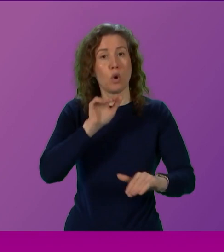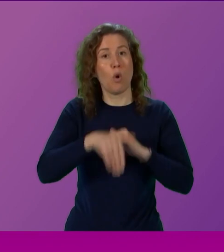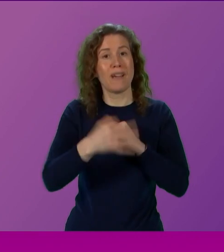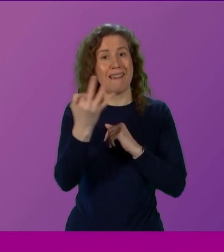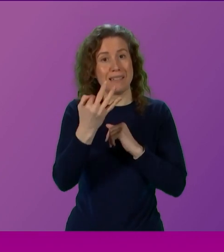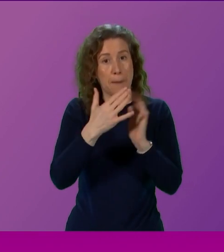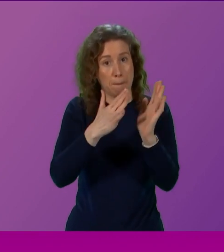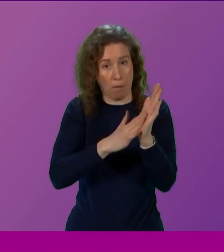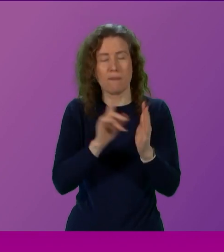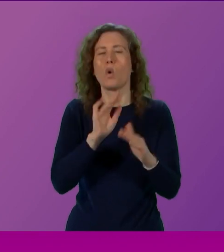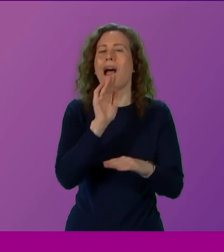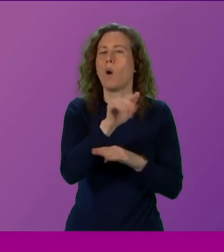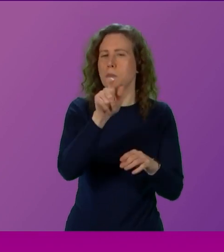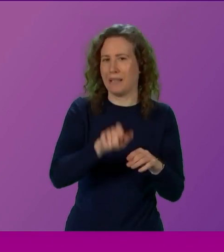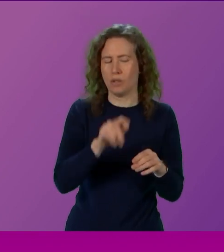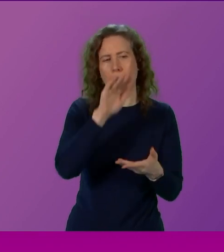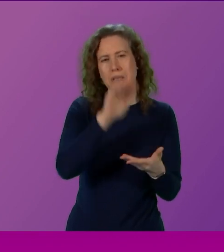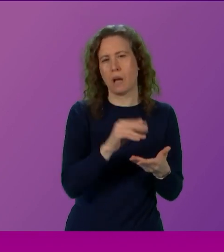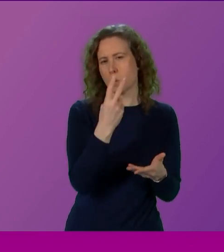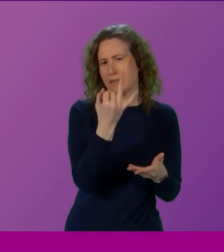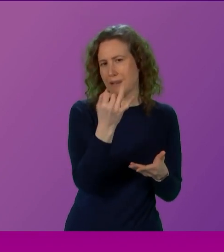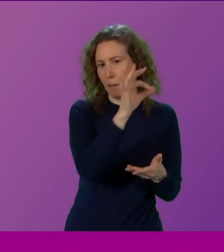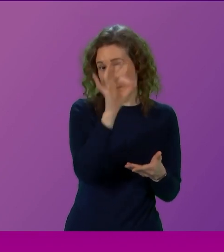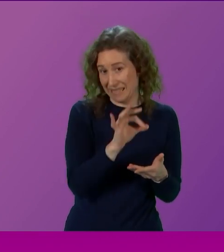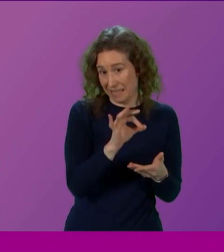for a new out-patient appointment was down by 27 per cent in a single quarter;